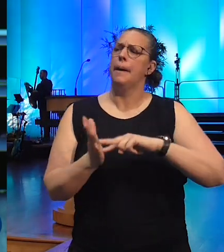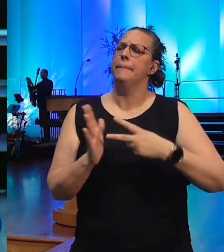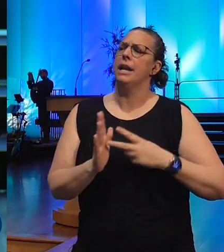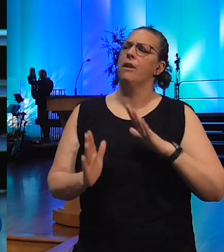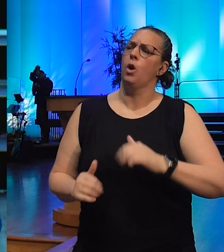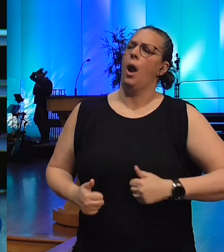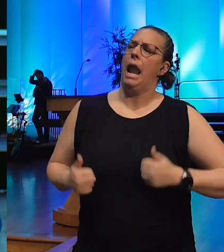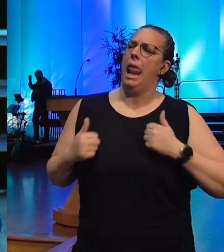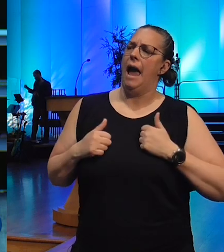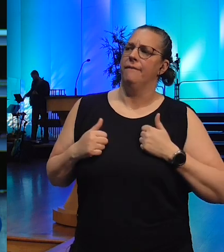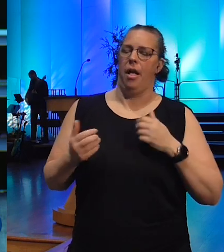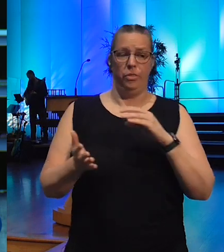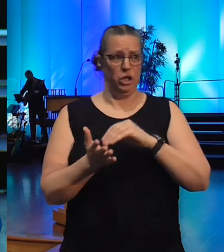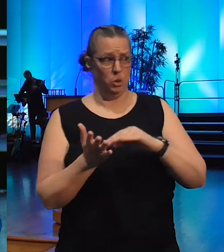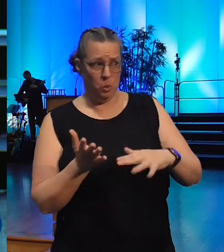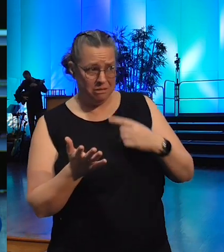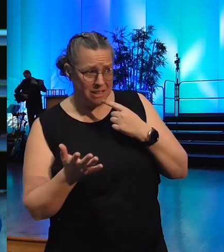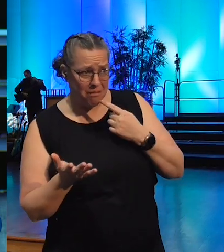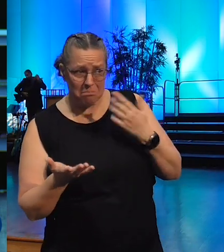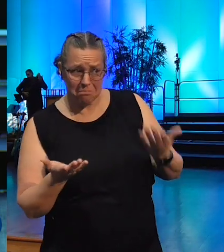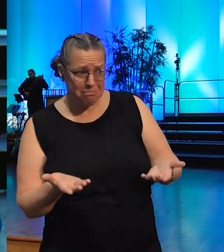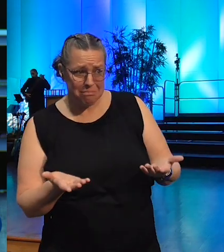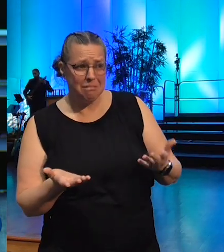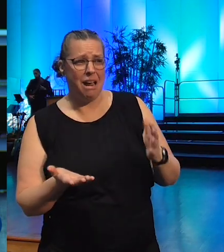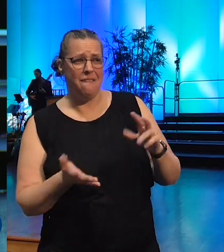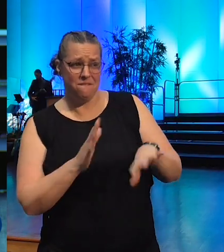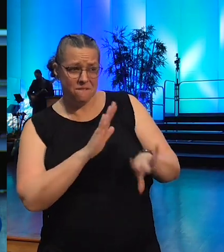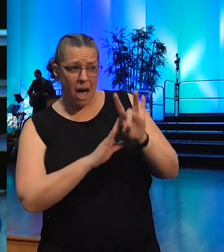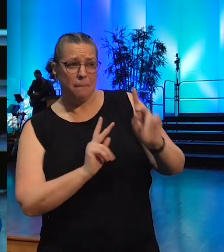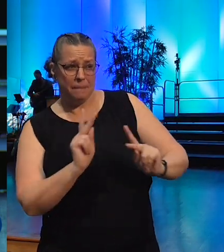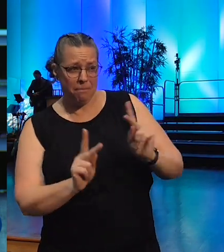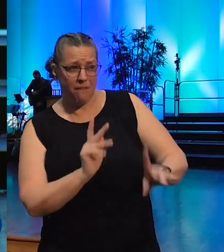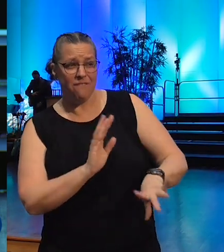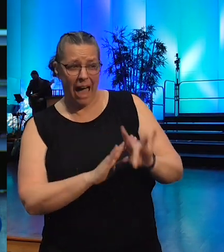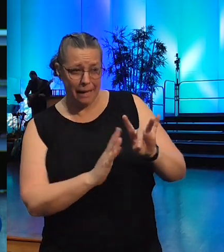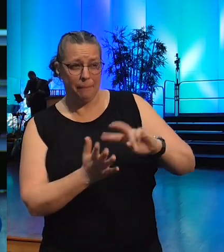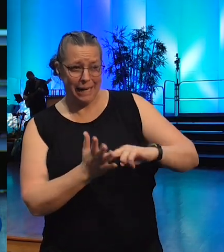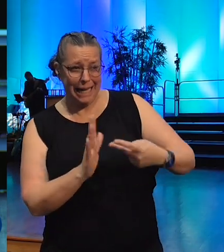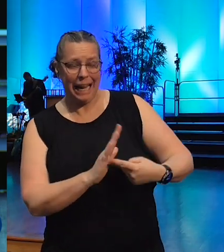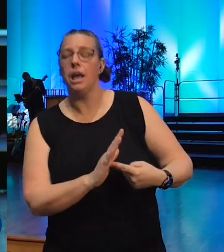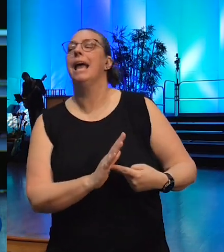said to help other people find their meaning and he said you're correct and uh I want you